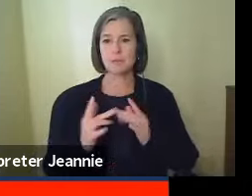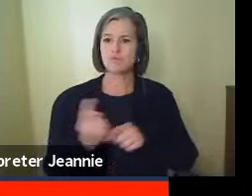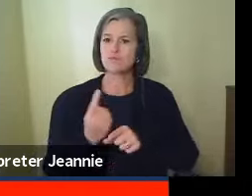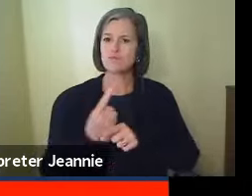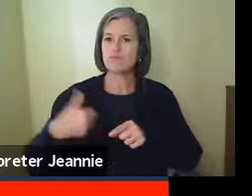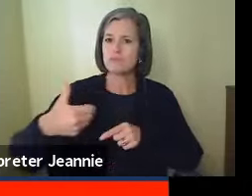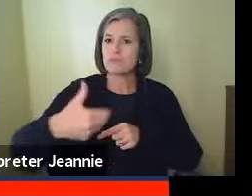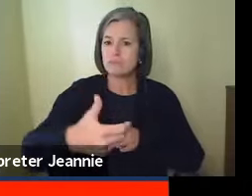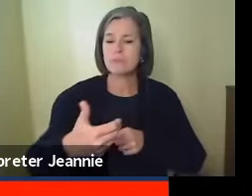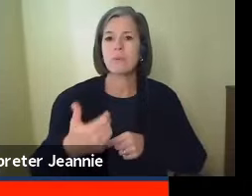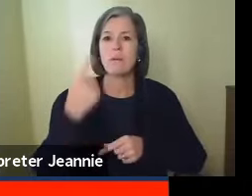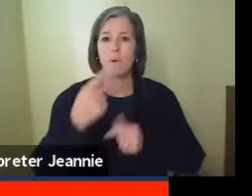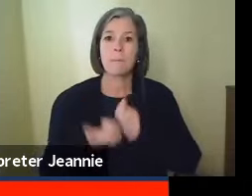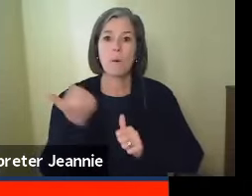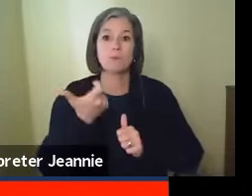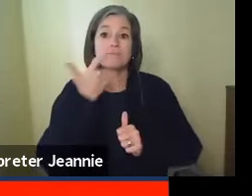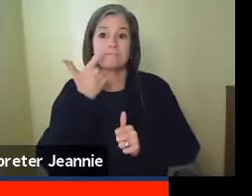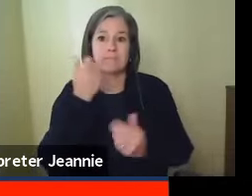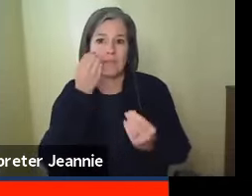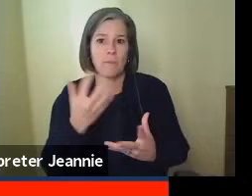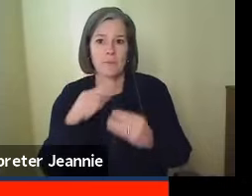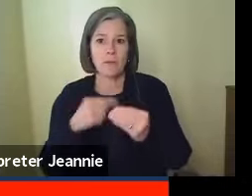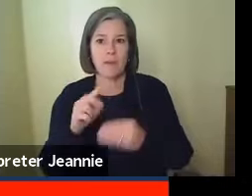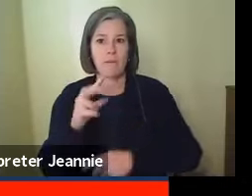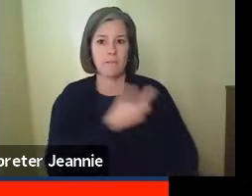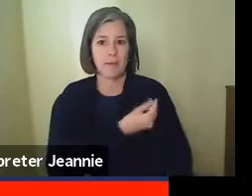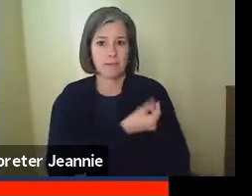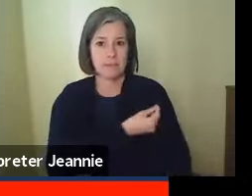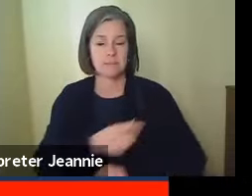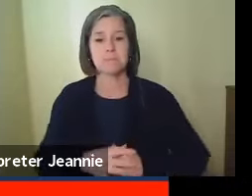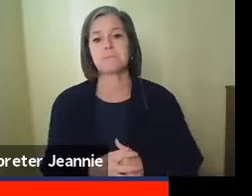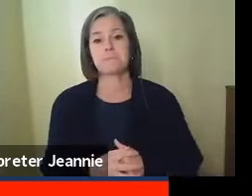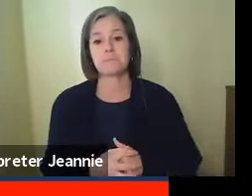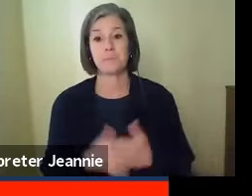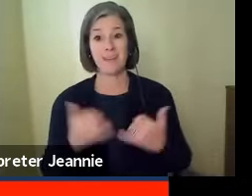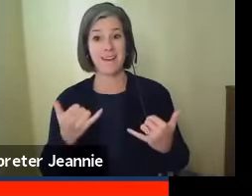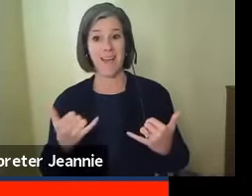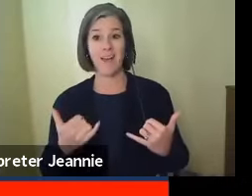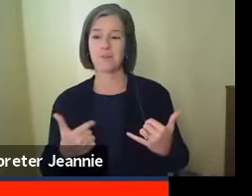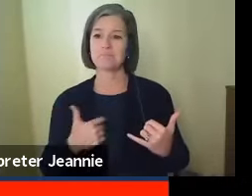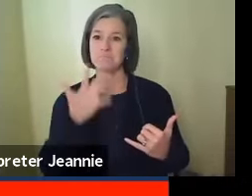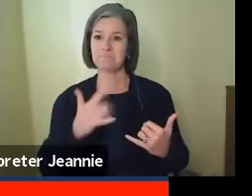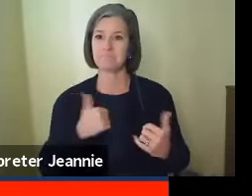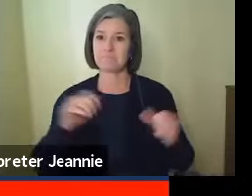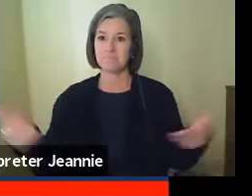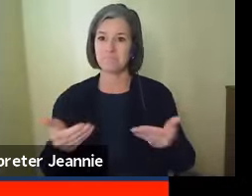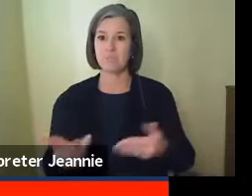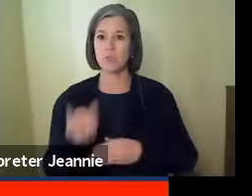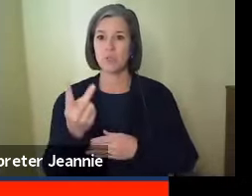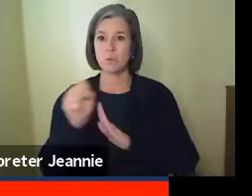and accurate information about the vaccine. Now I have the privilege of introducing two of the states --